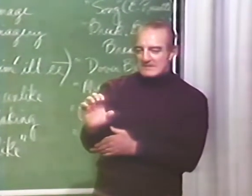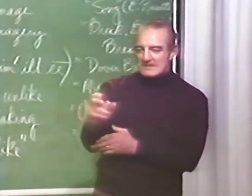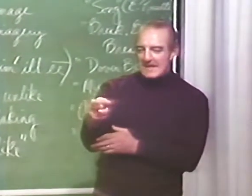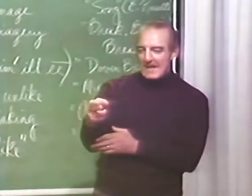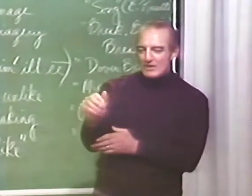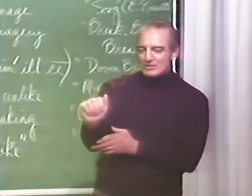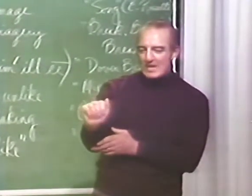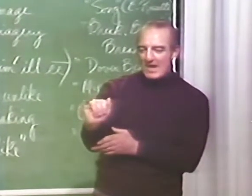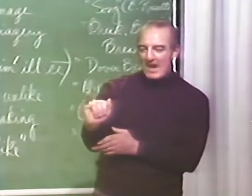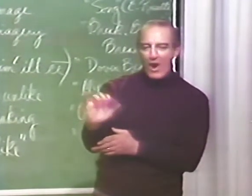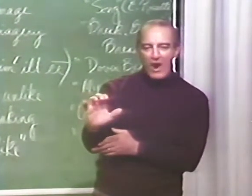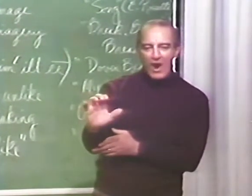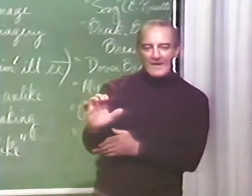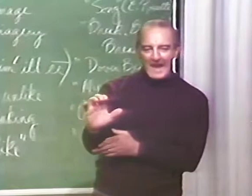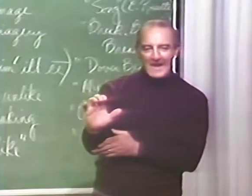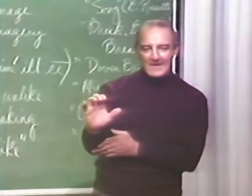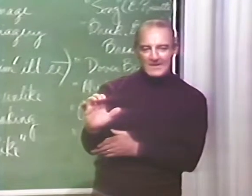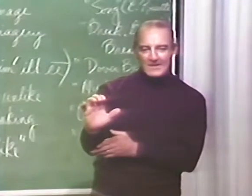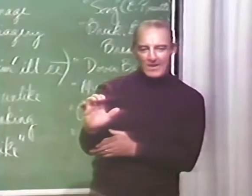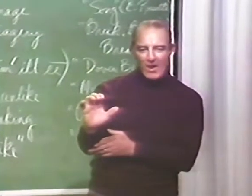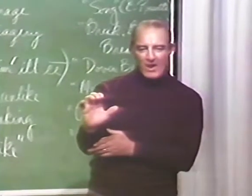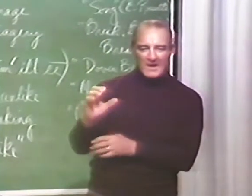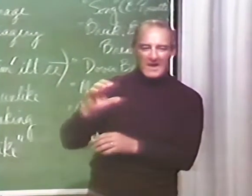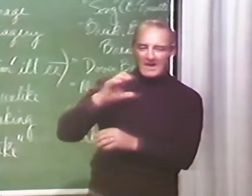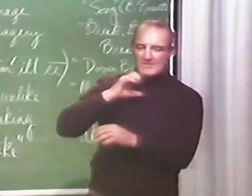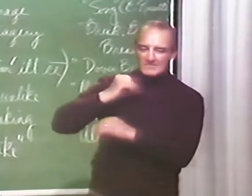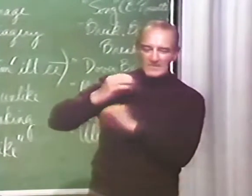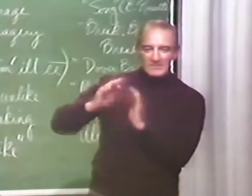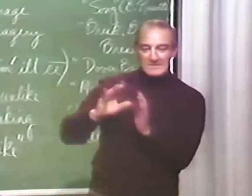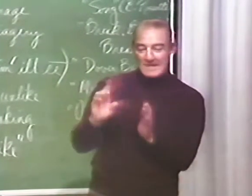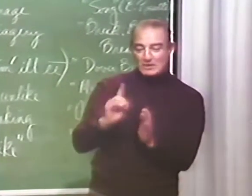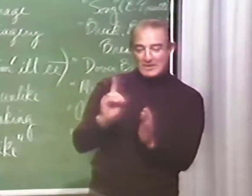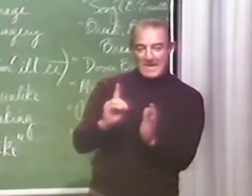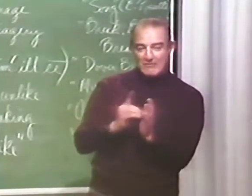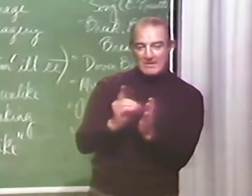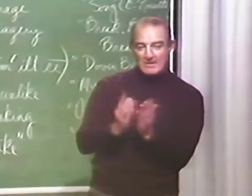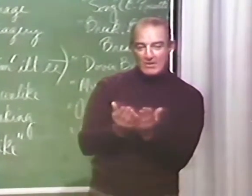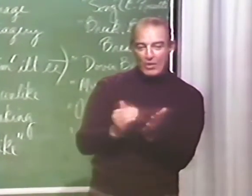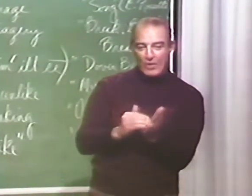A-R-C-H-A-I-C. ARCHAIC. ARCHAIC.